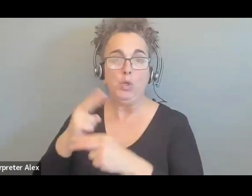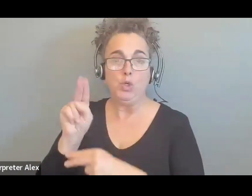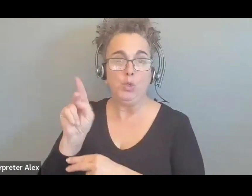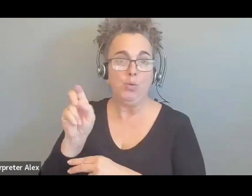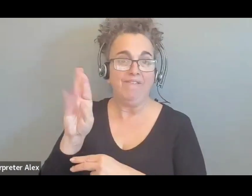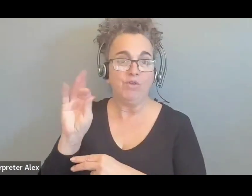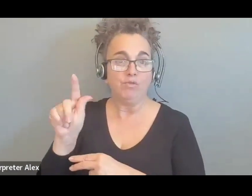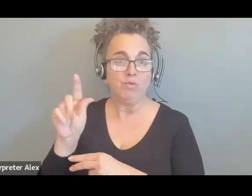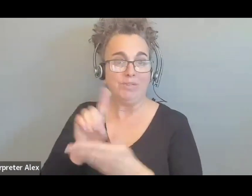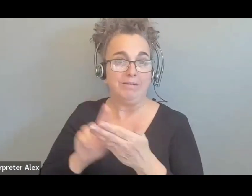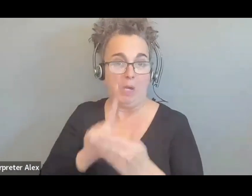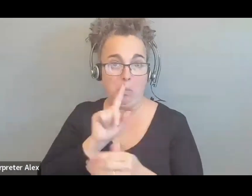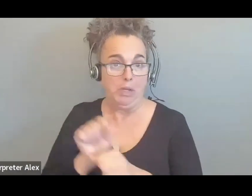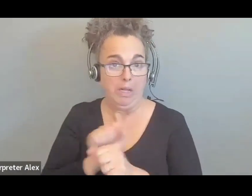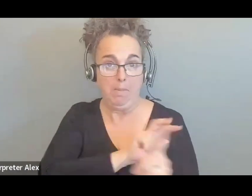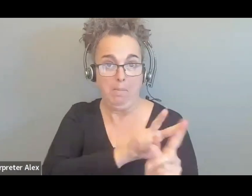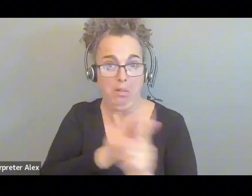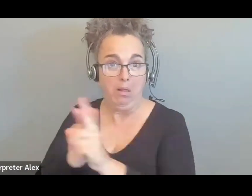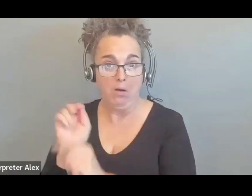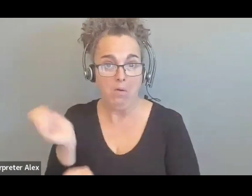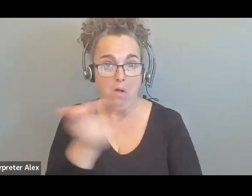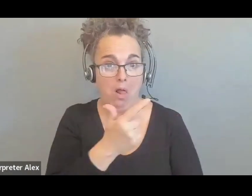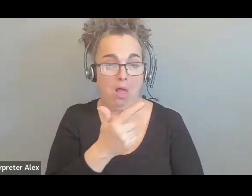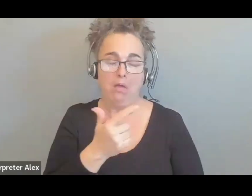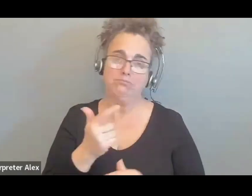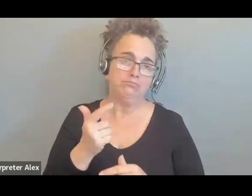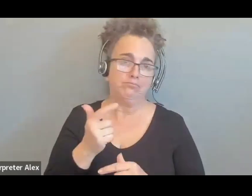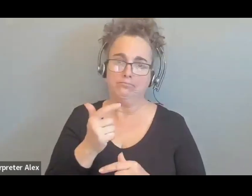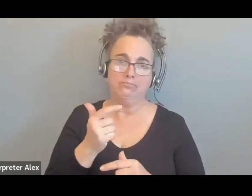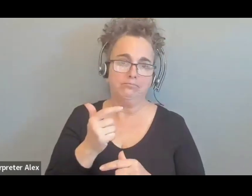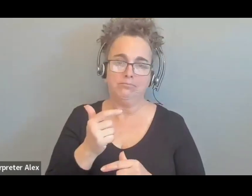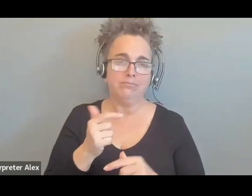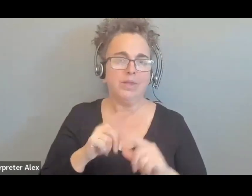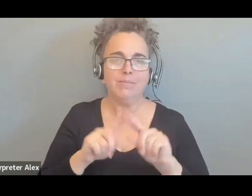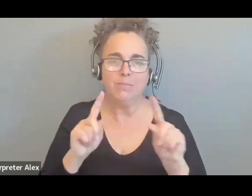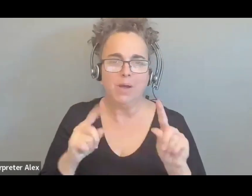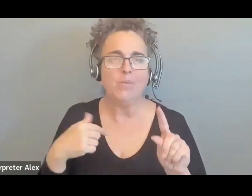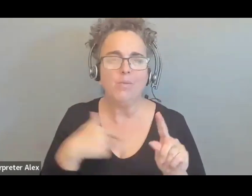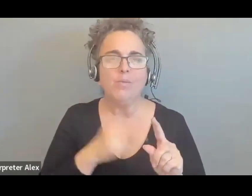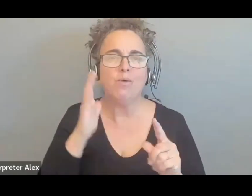I think we, we will have somewhat of a better path forward.